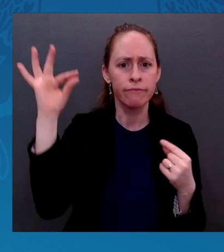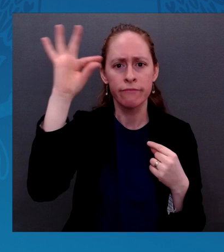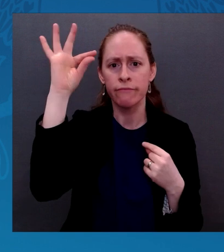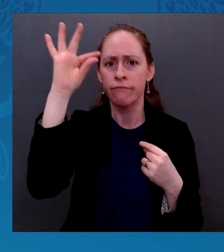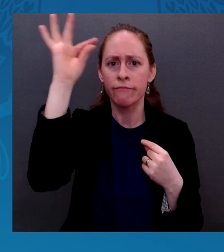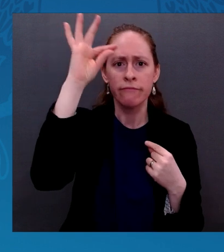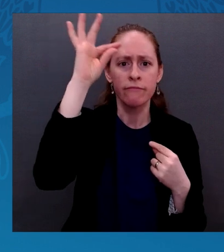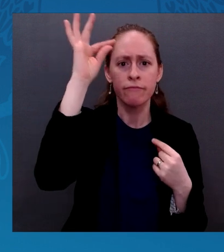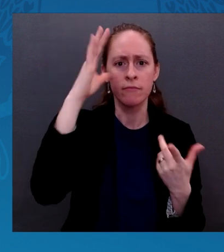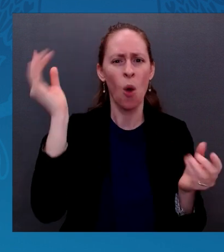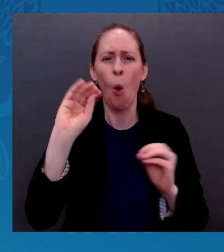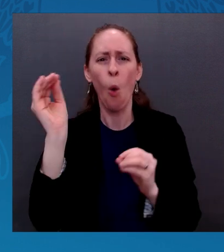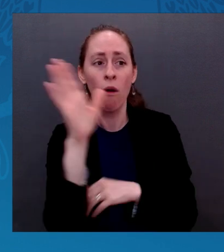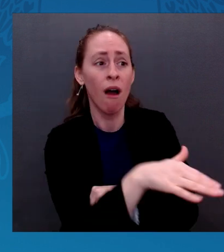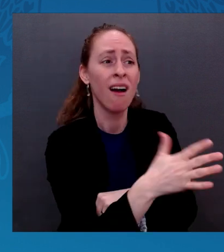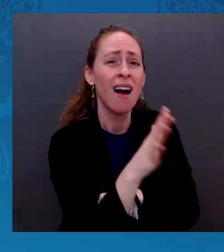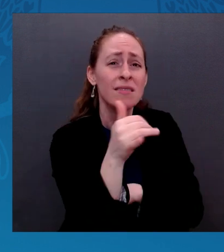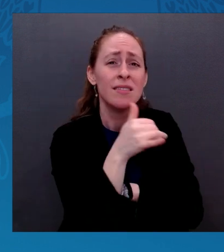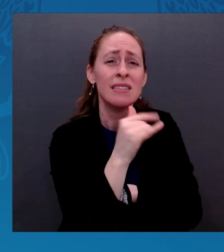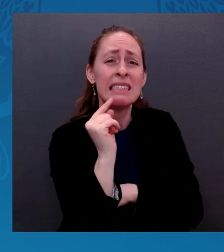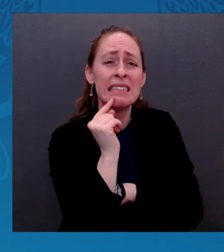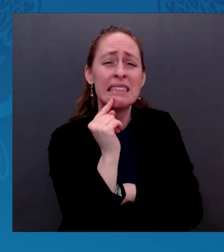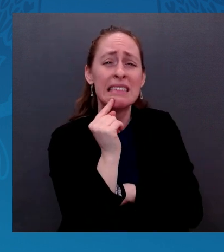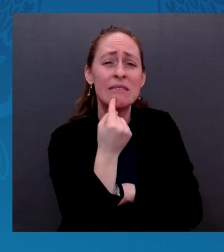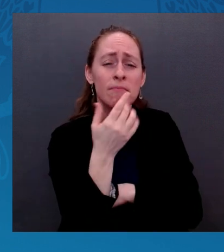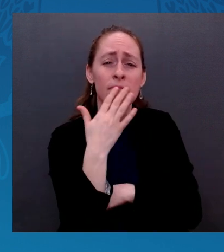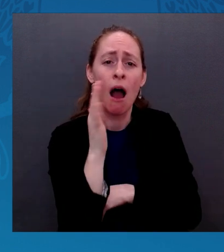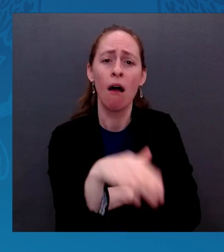then of the need with a sense of urgency to fix the issue.